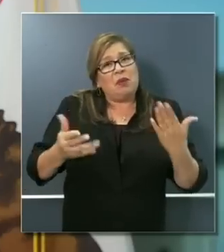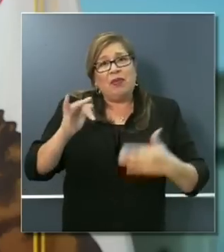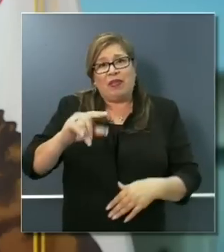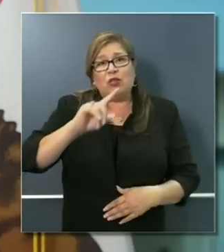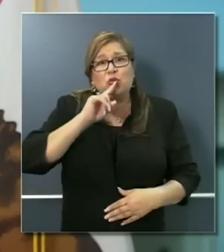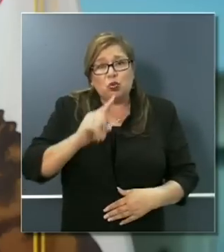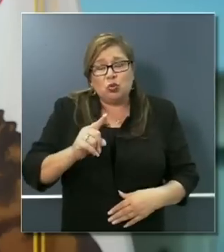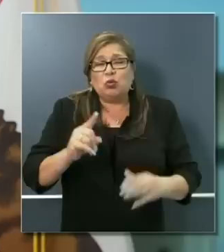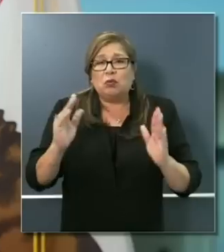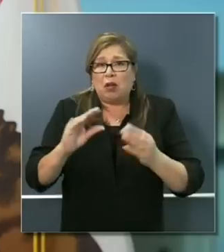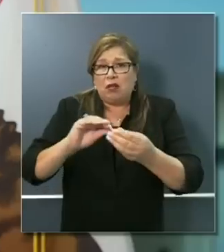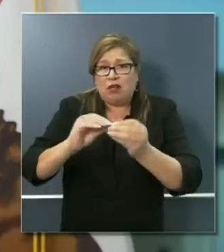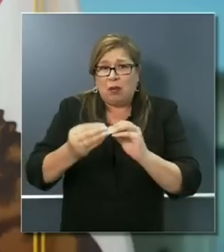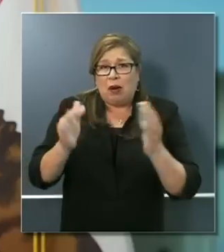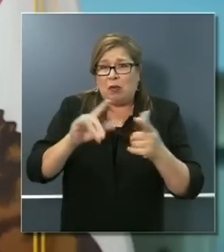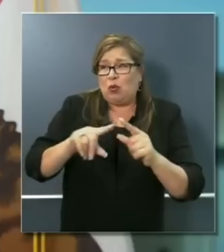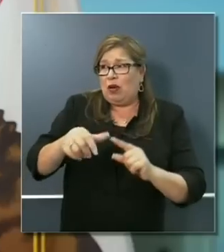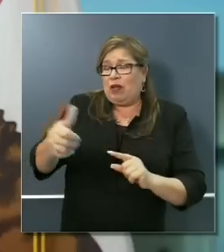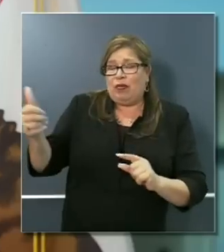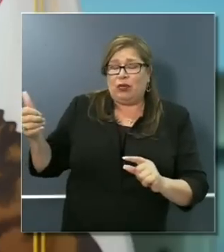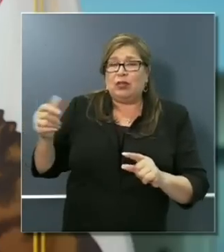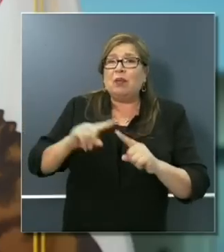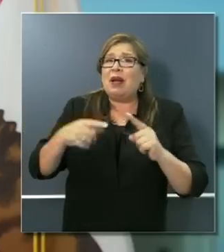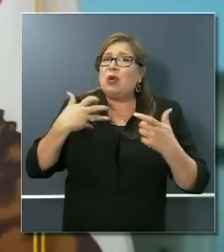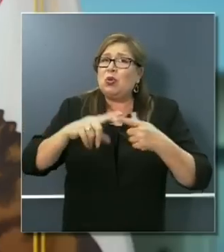MANY OF YOU MAY THINK IT SOUNDS